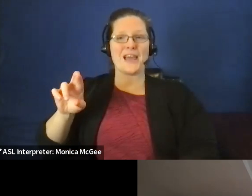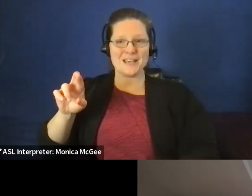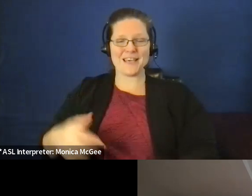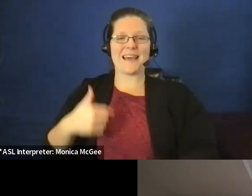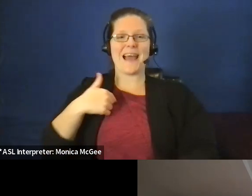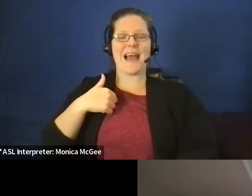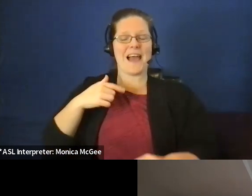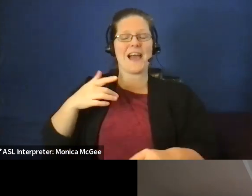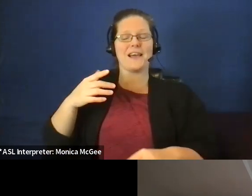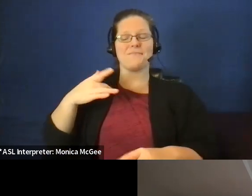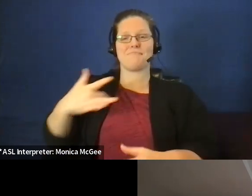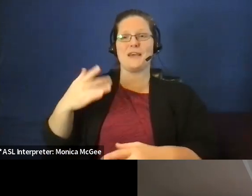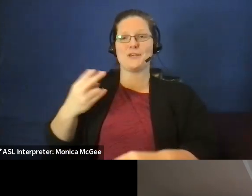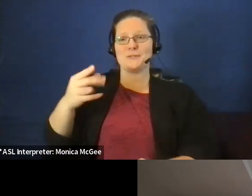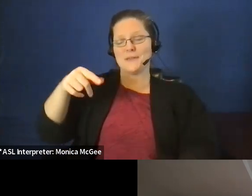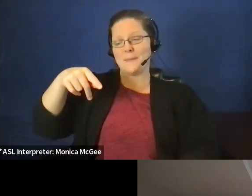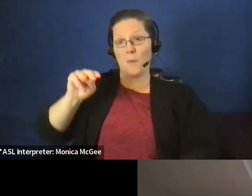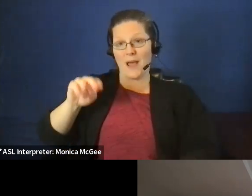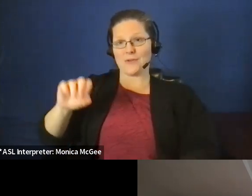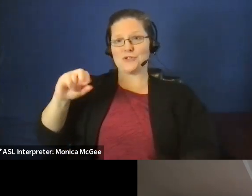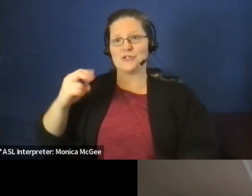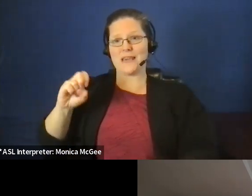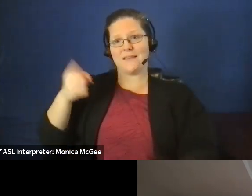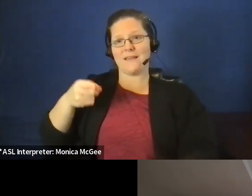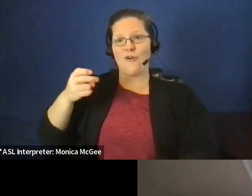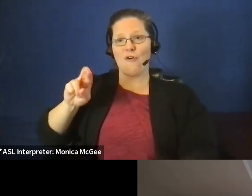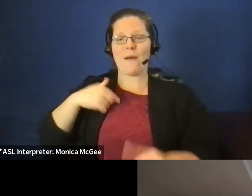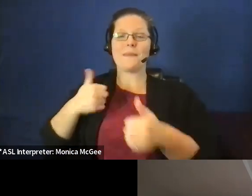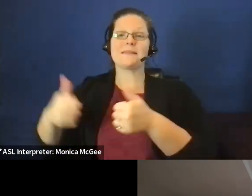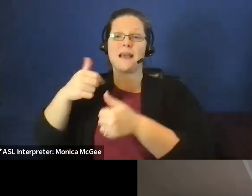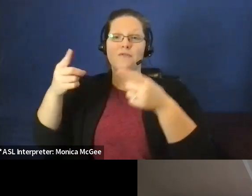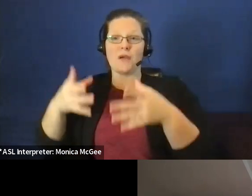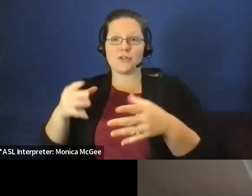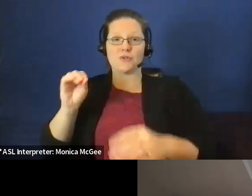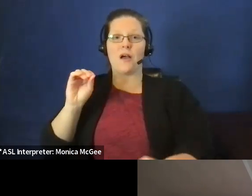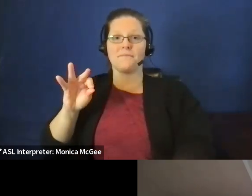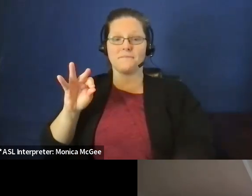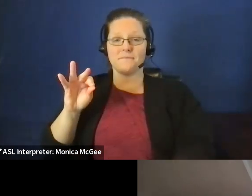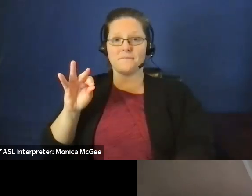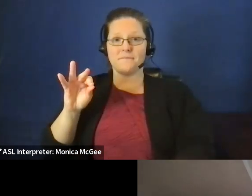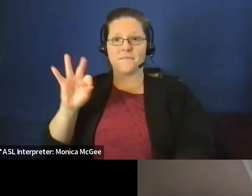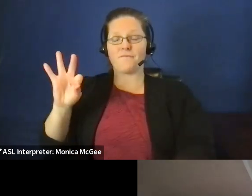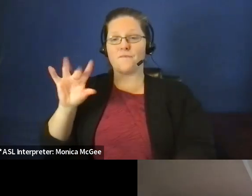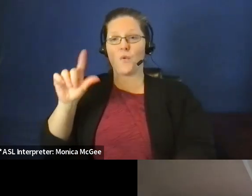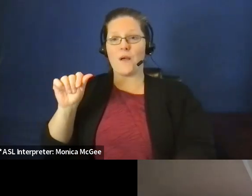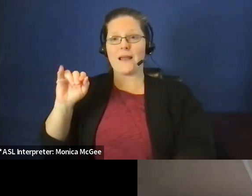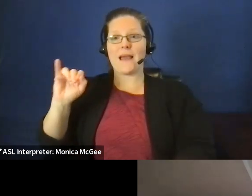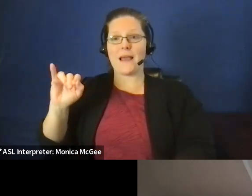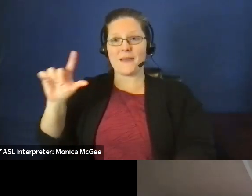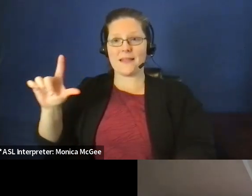am a brown-skinned Puerto Rican man